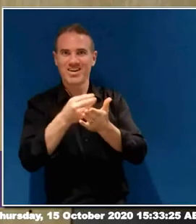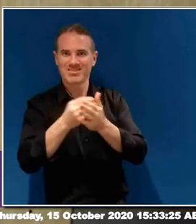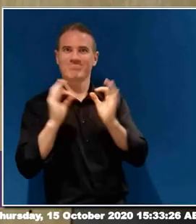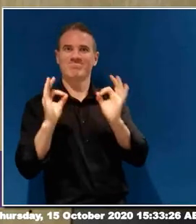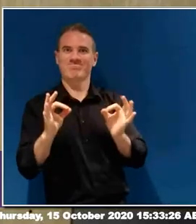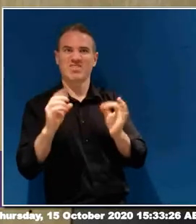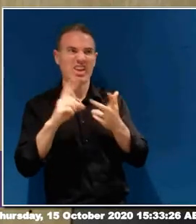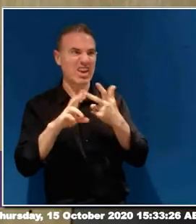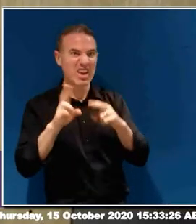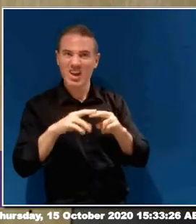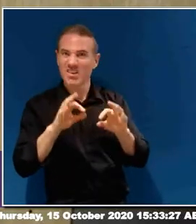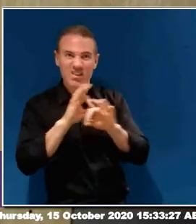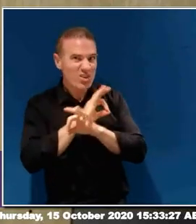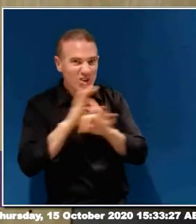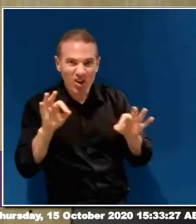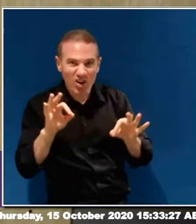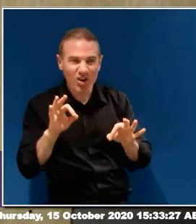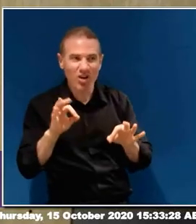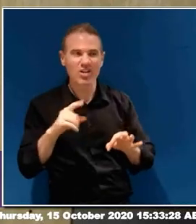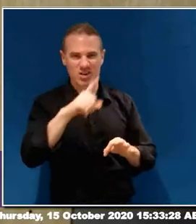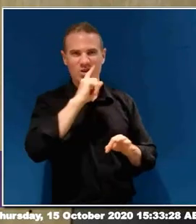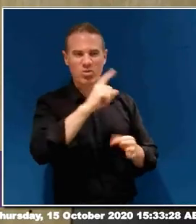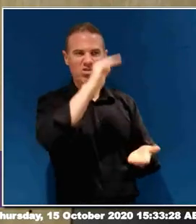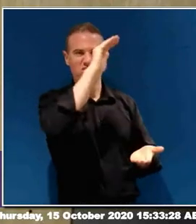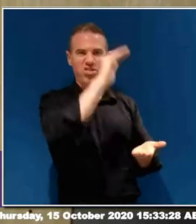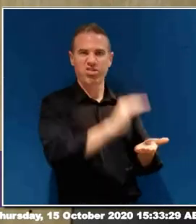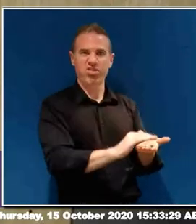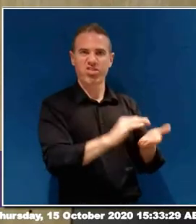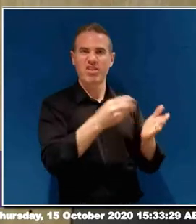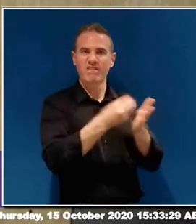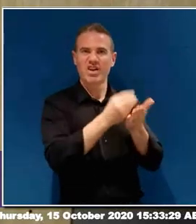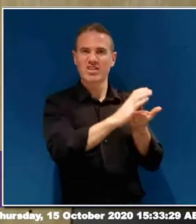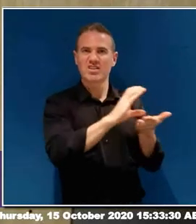And so part of that is that they feel that they have to build a